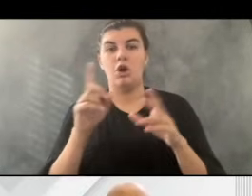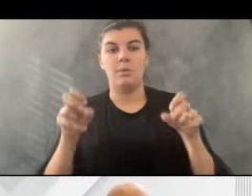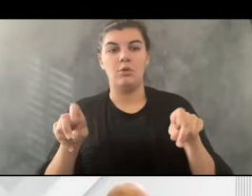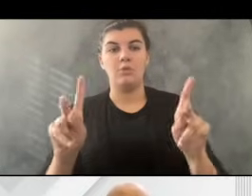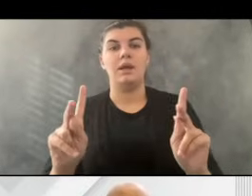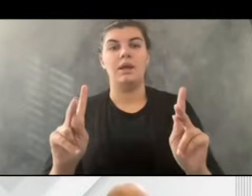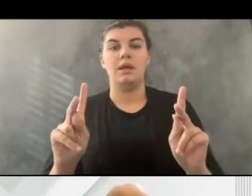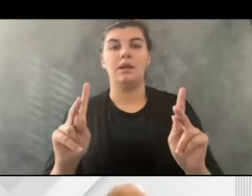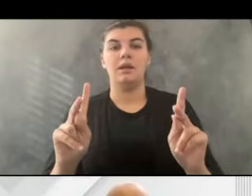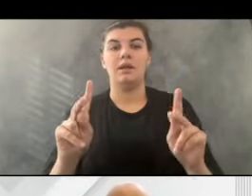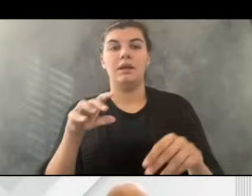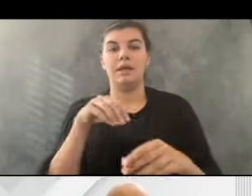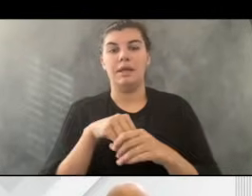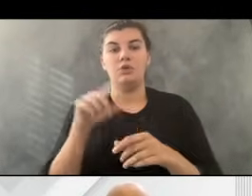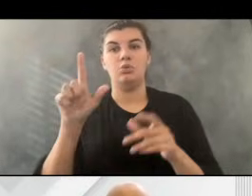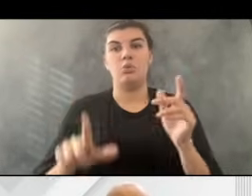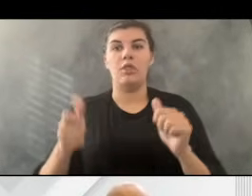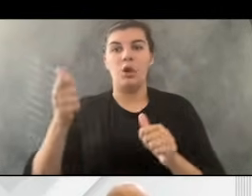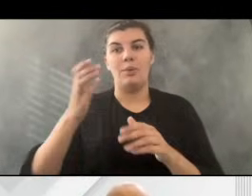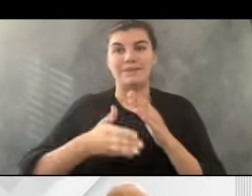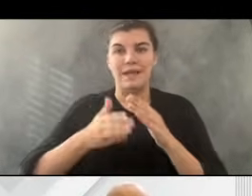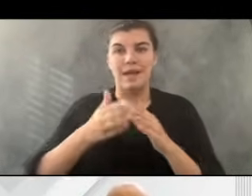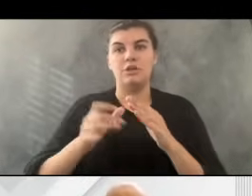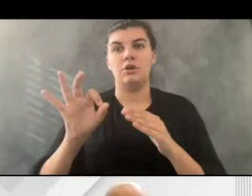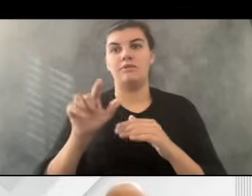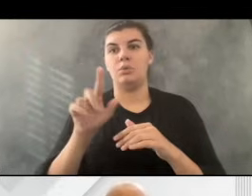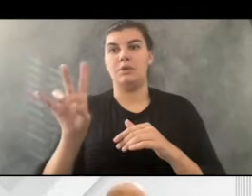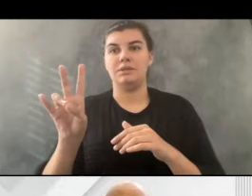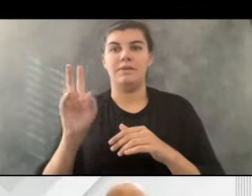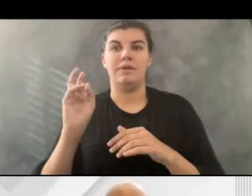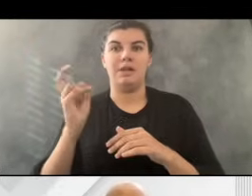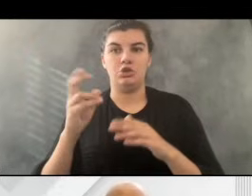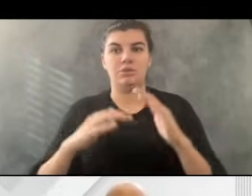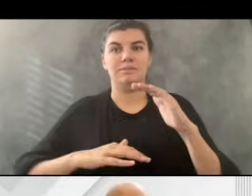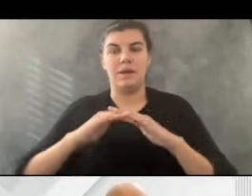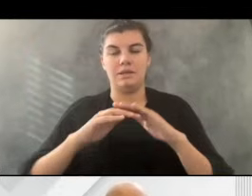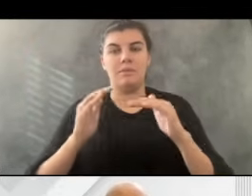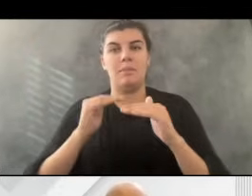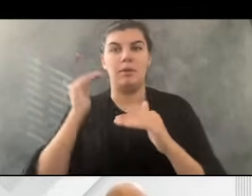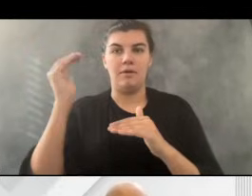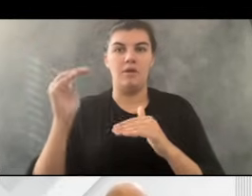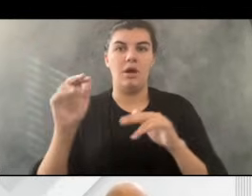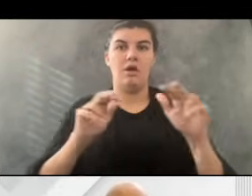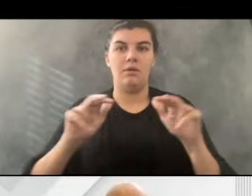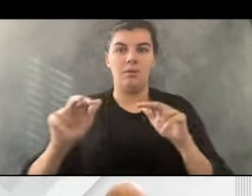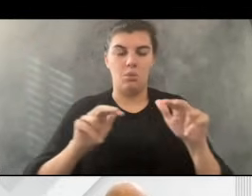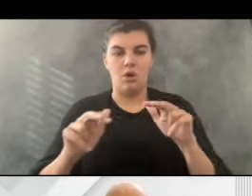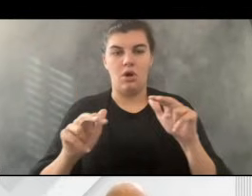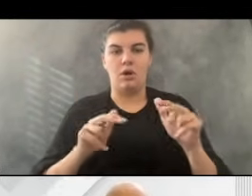within its lowest edge of 27 inches maximum above the walking surface is provided